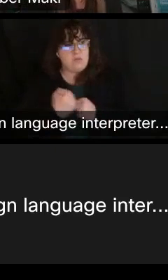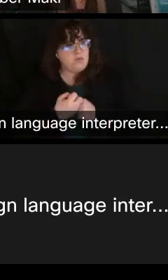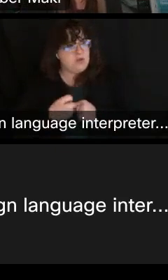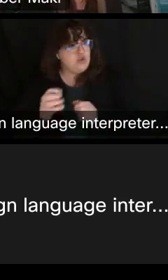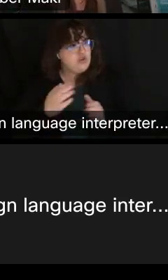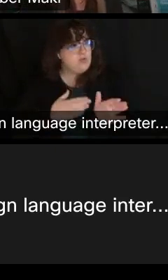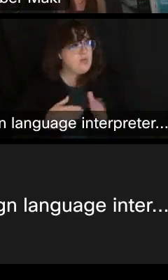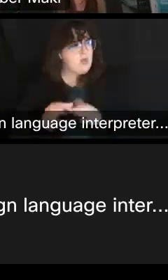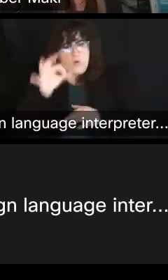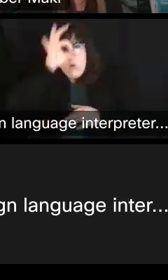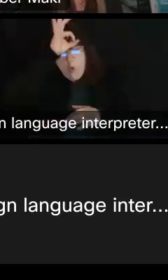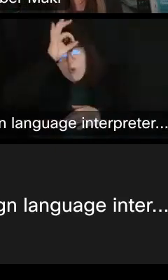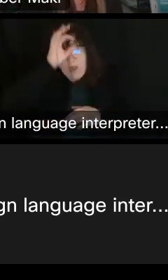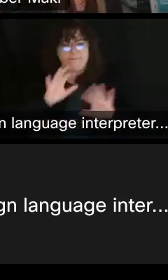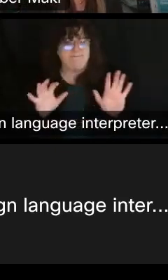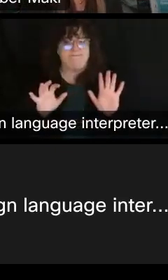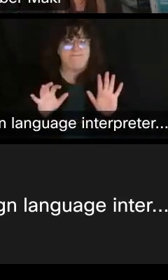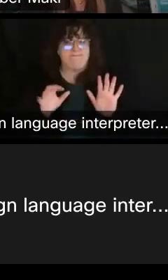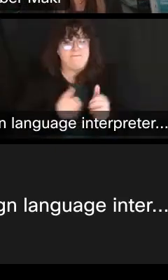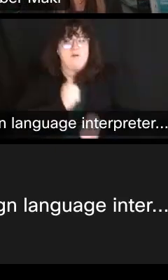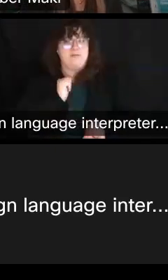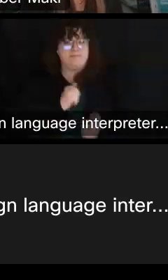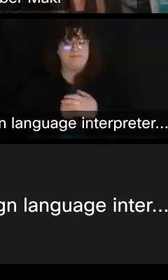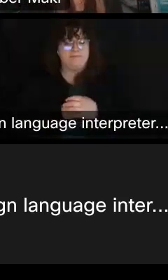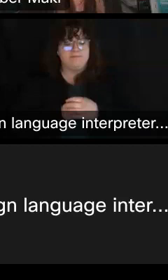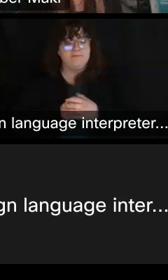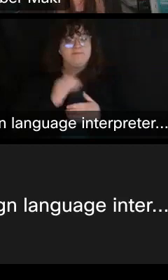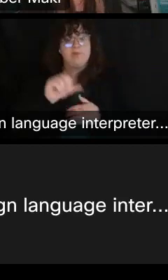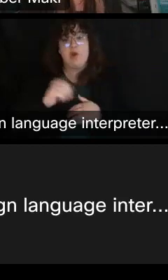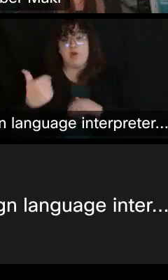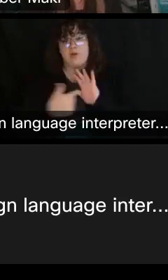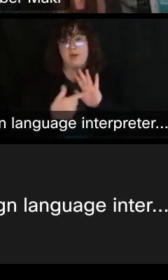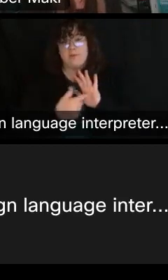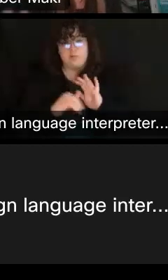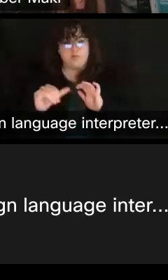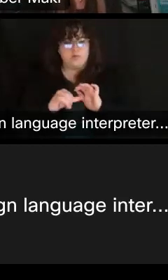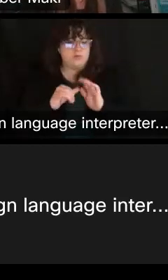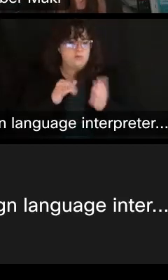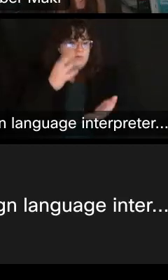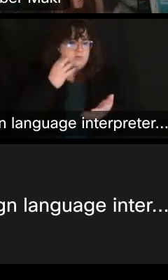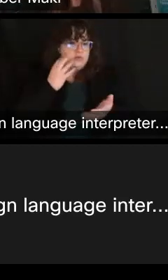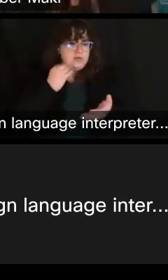On the next slide there's a few other examples for experience. Preparing written intervention